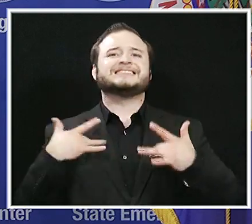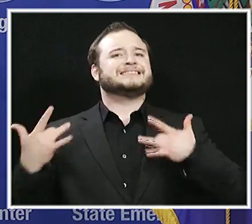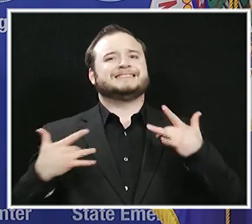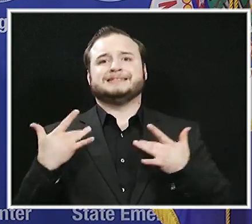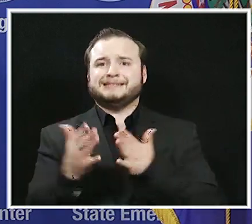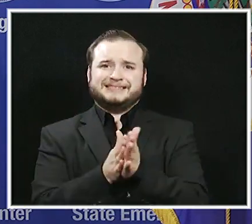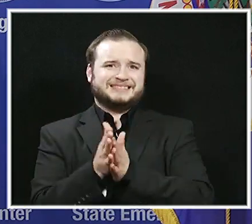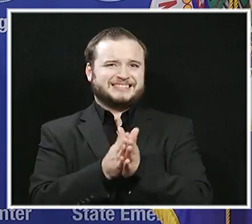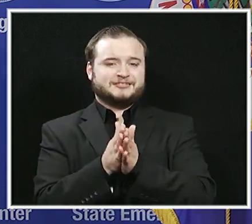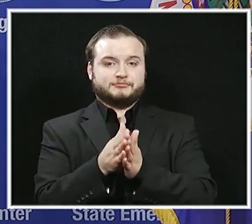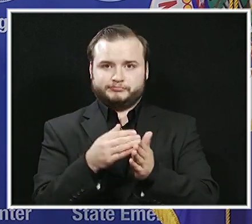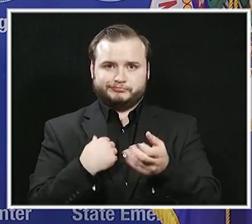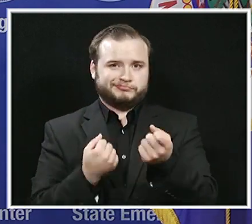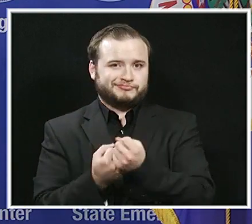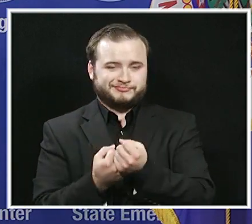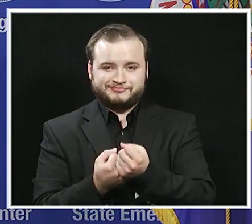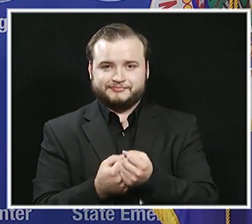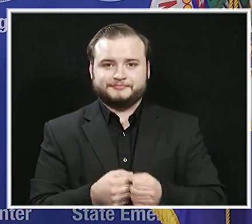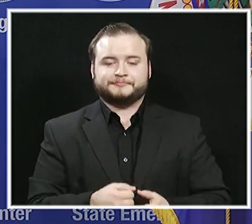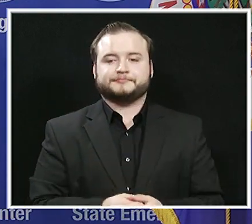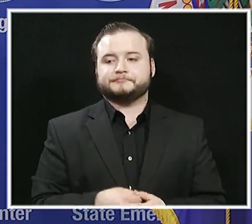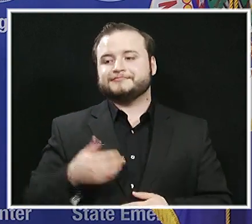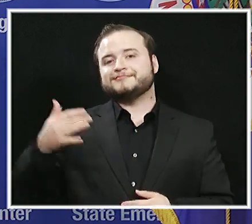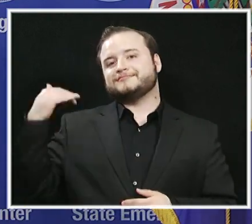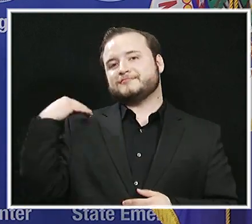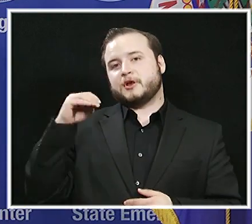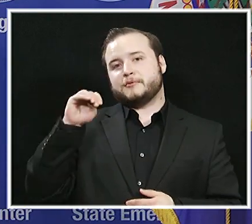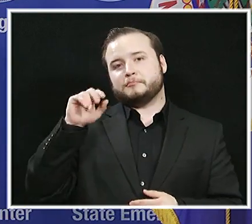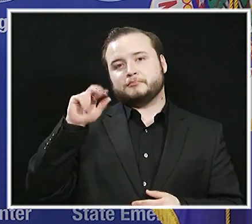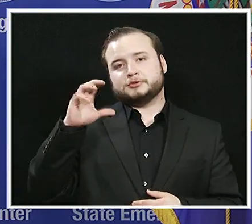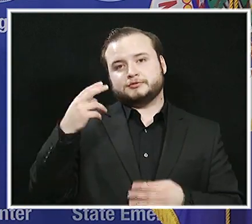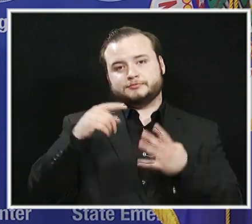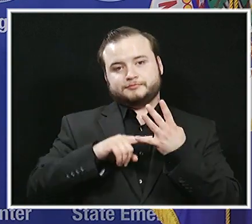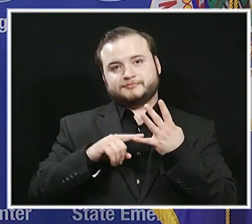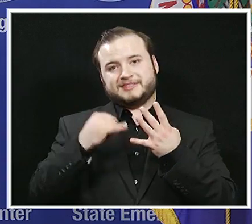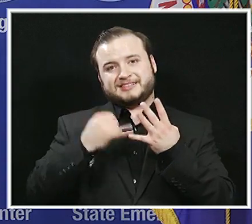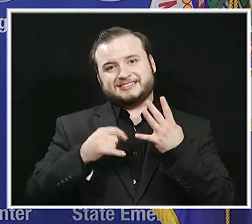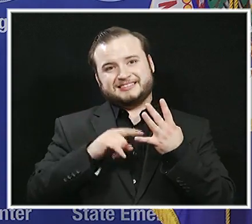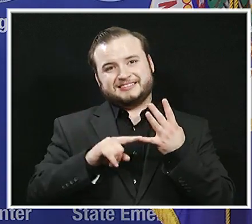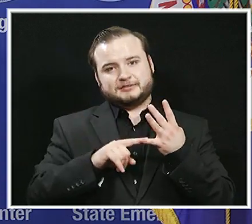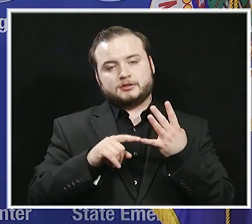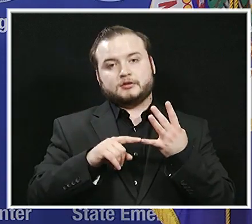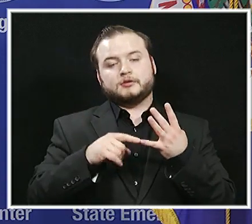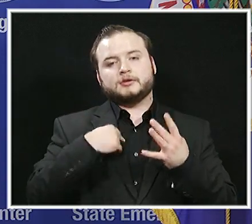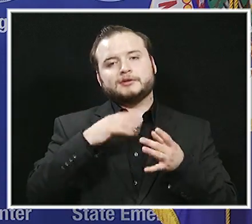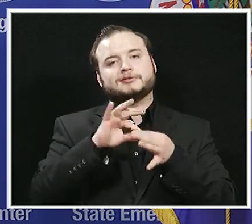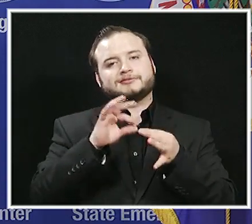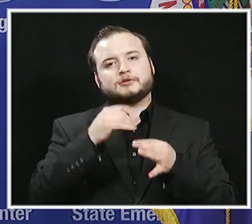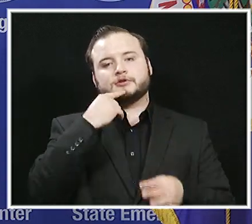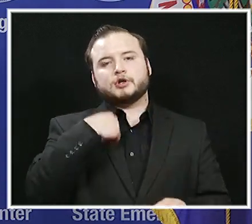get the desire, and I know there's some governors, it would be -- I remember saying this, it was sometime in March, the end of March when we put this in, I wished I